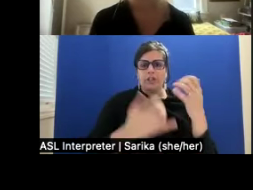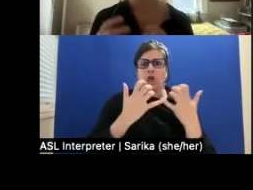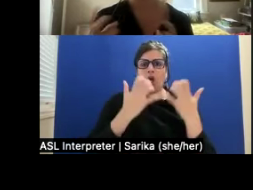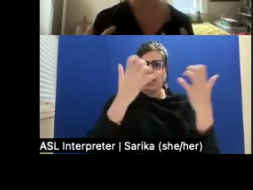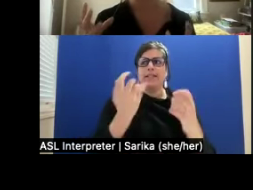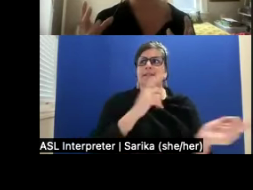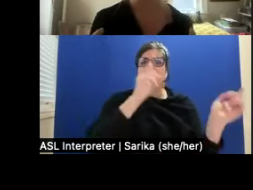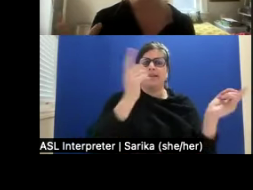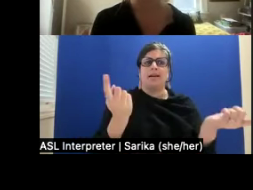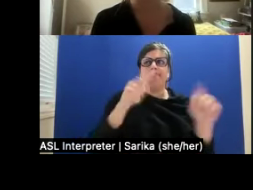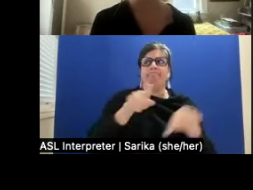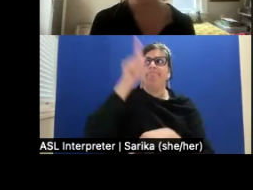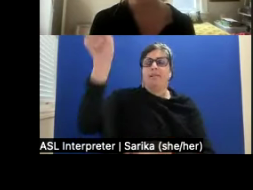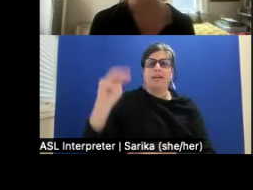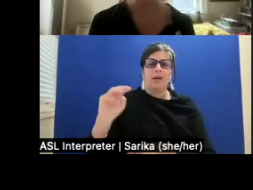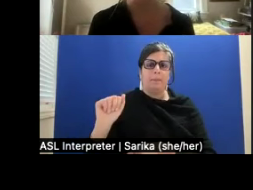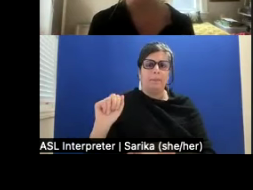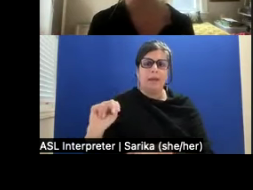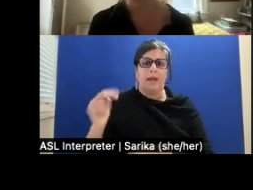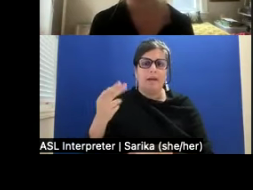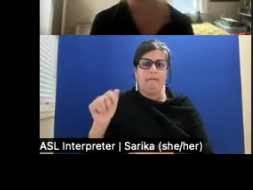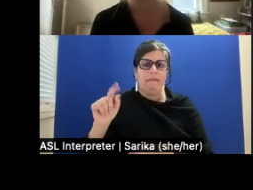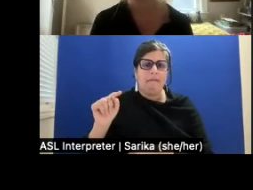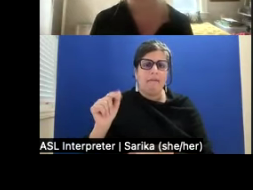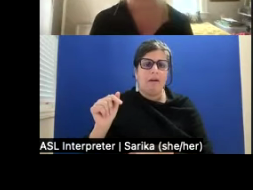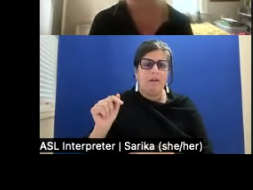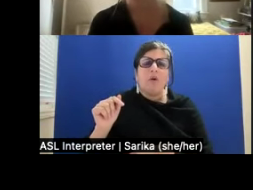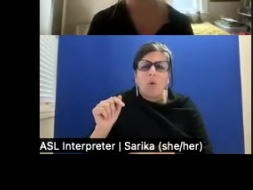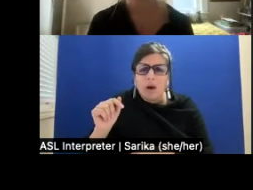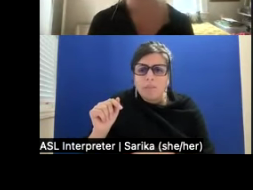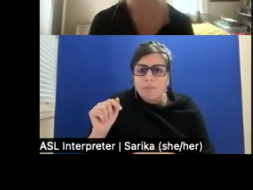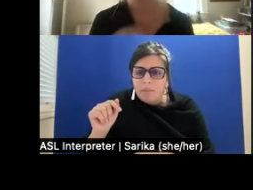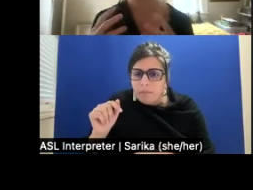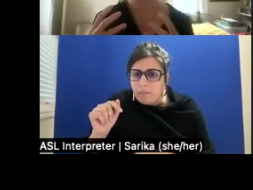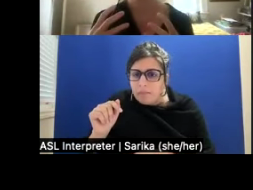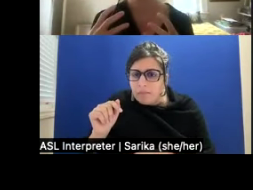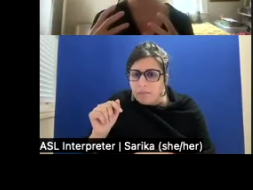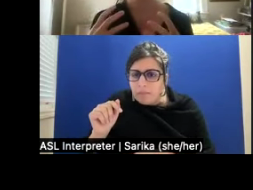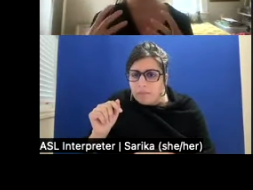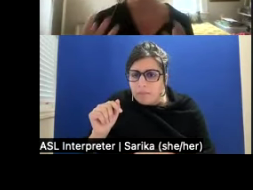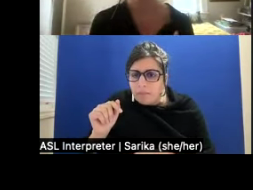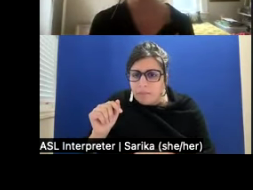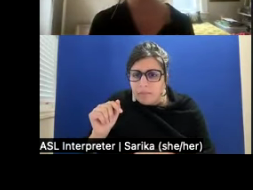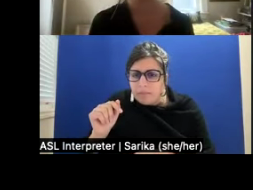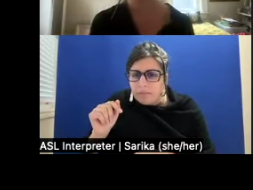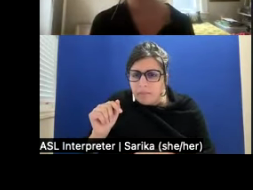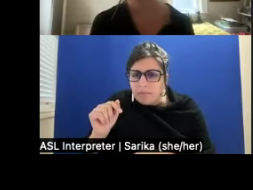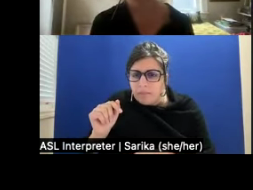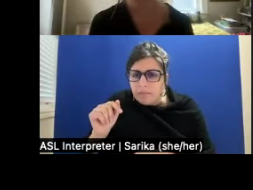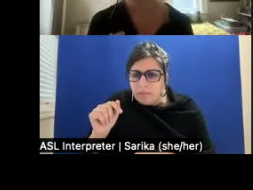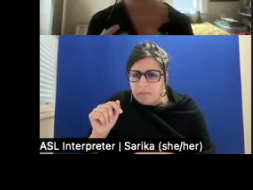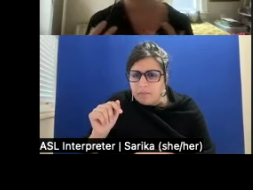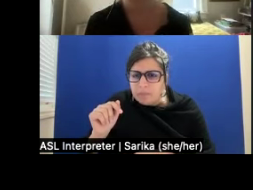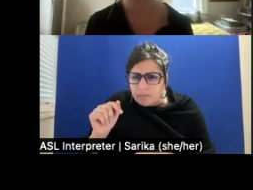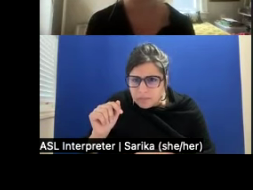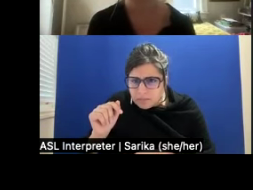So in that work in last audience, the audience enacted, Requiem or a death mass.